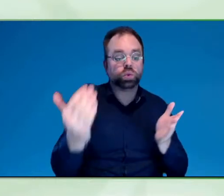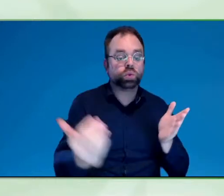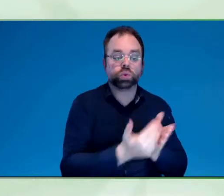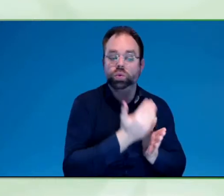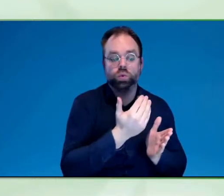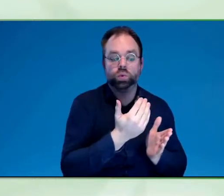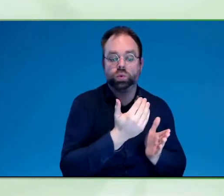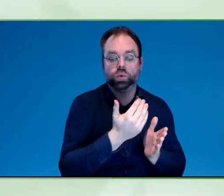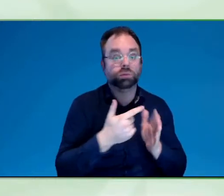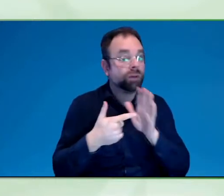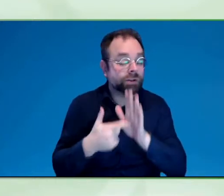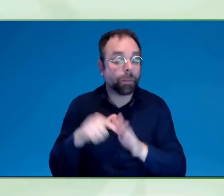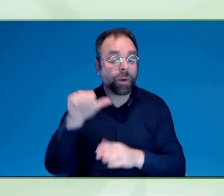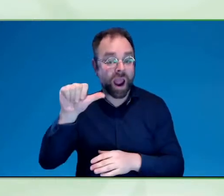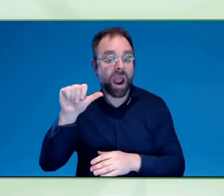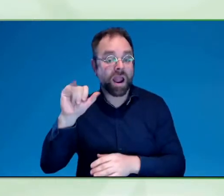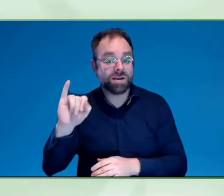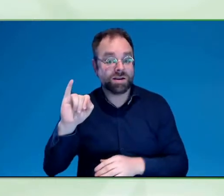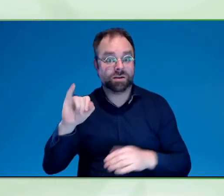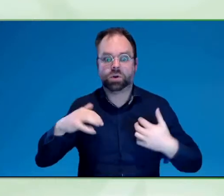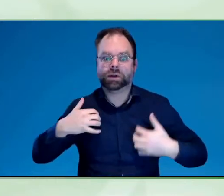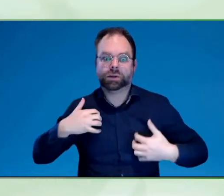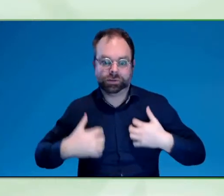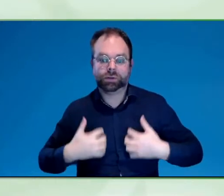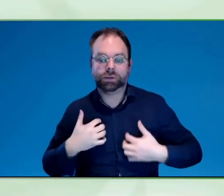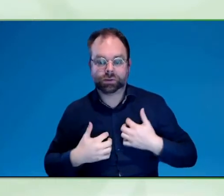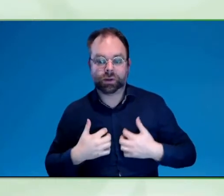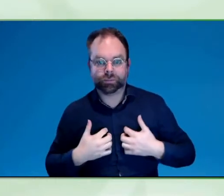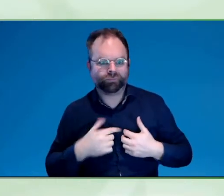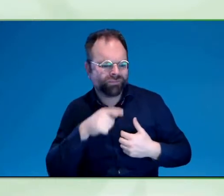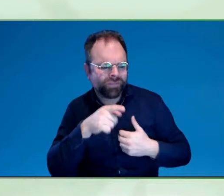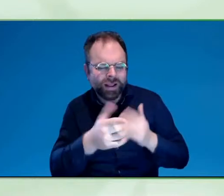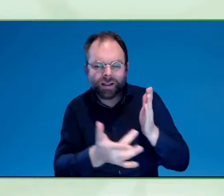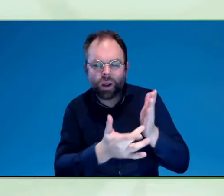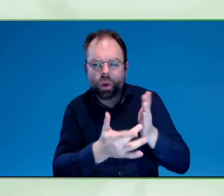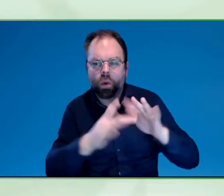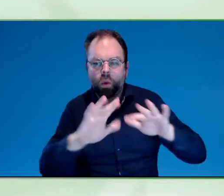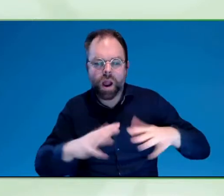would benefit, so by looking at the three different areas just a start, we think that